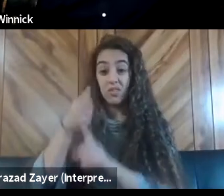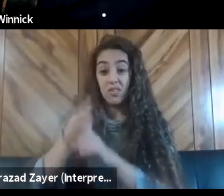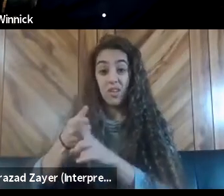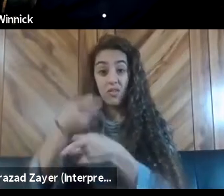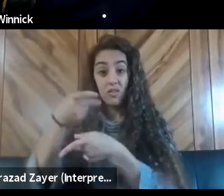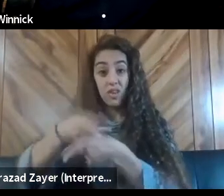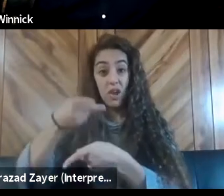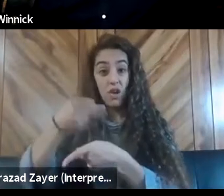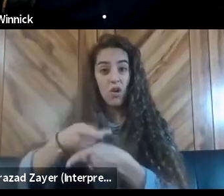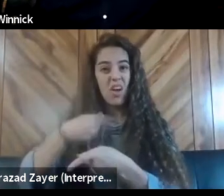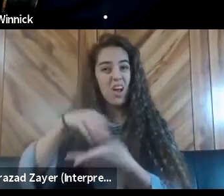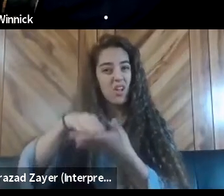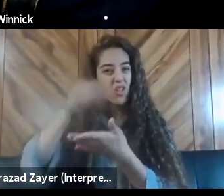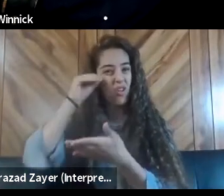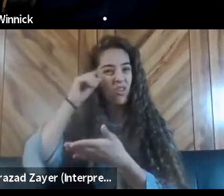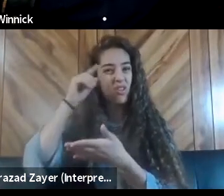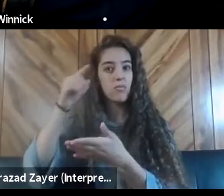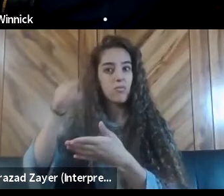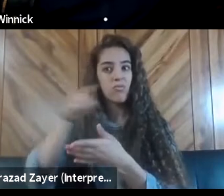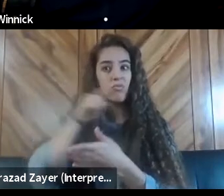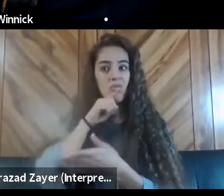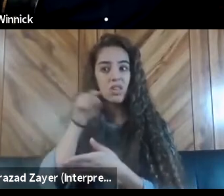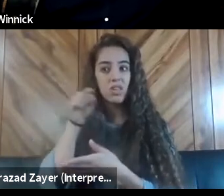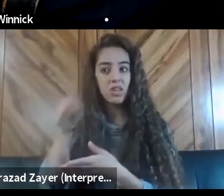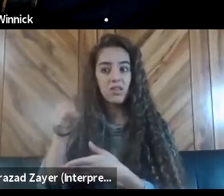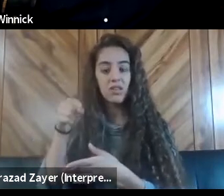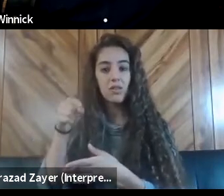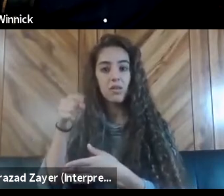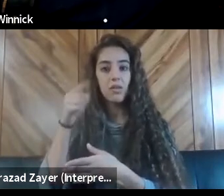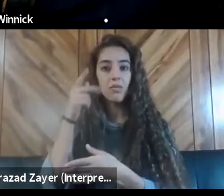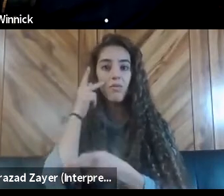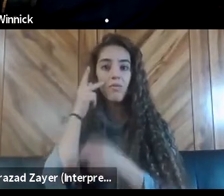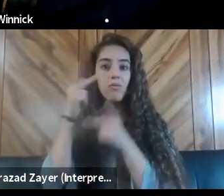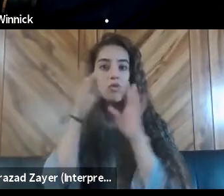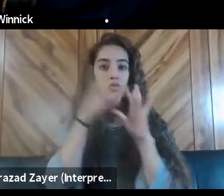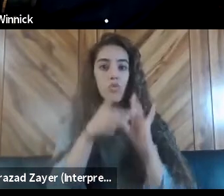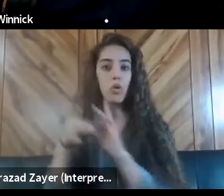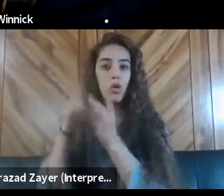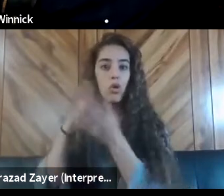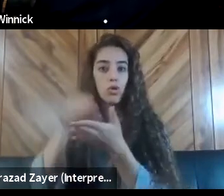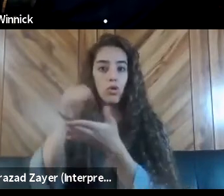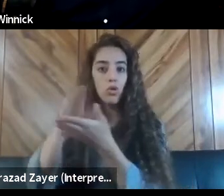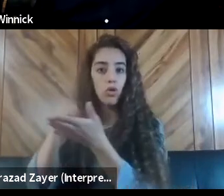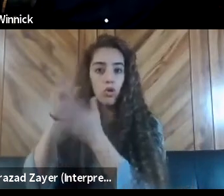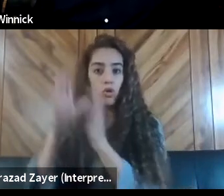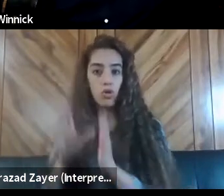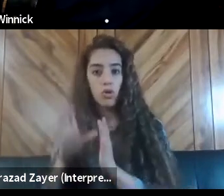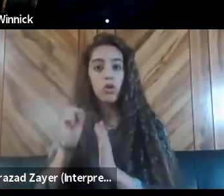learner. So we have a chart in his room and in the bathroom, we